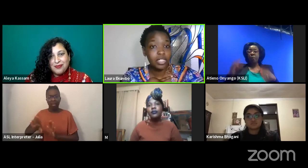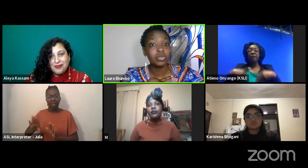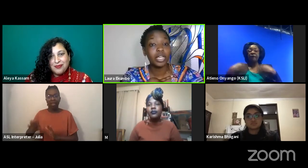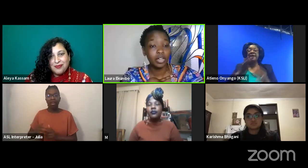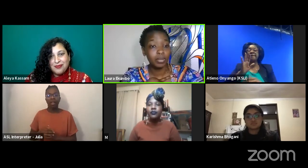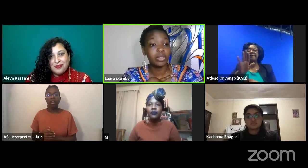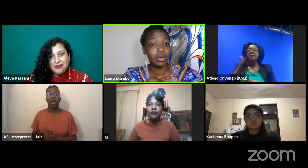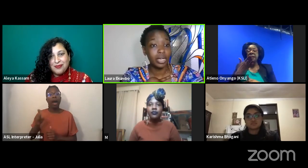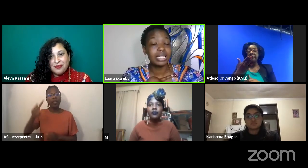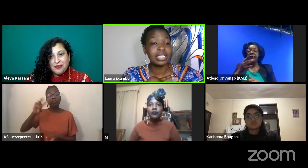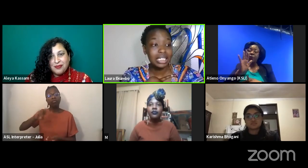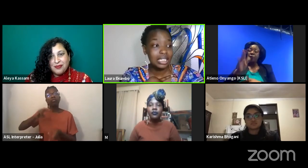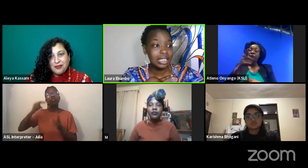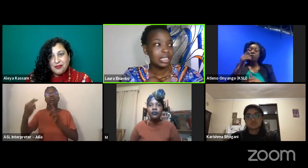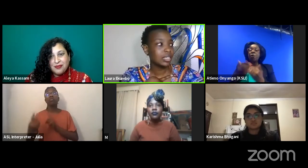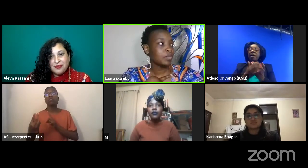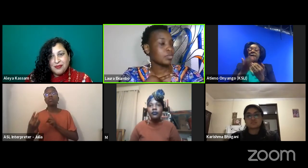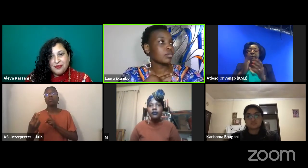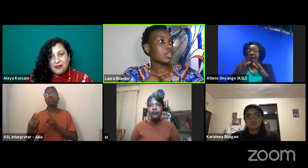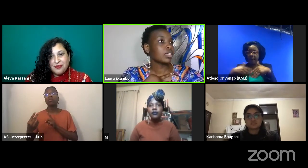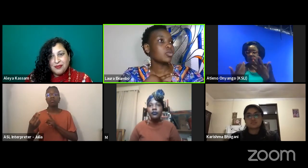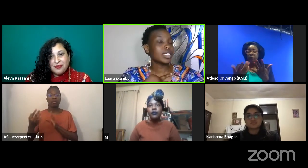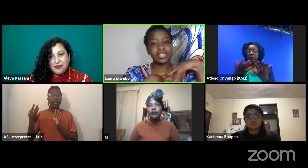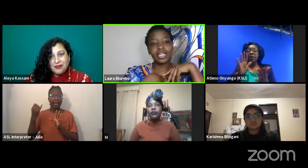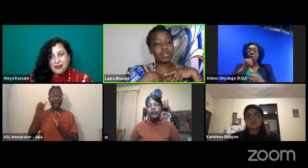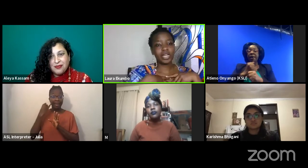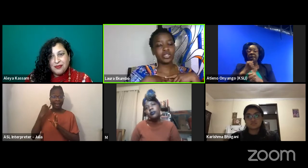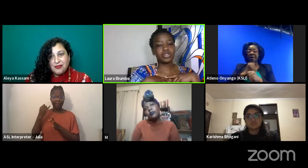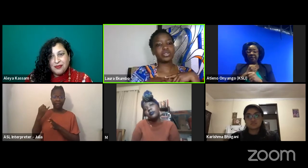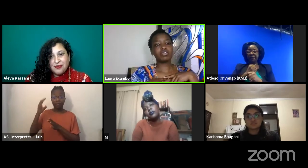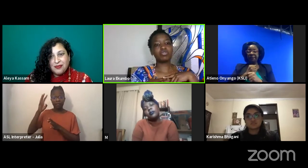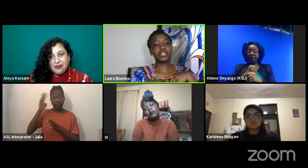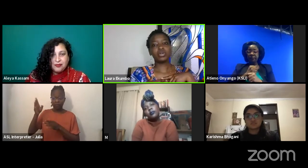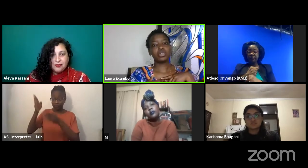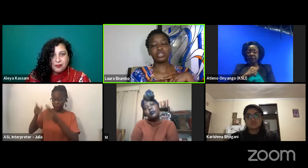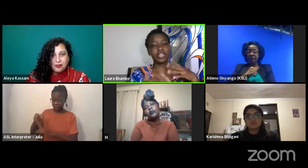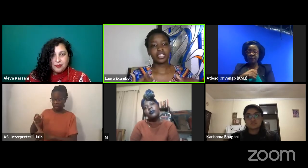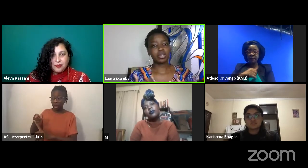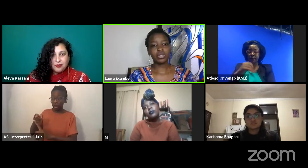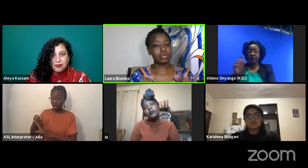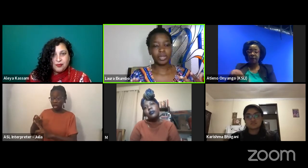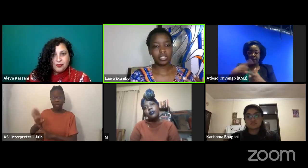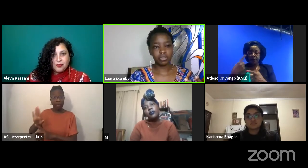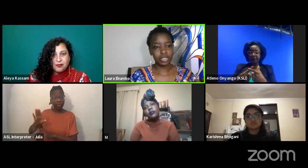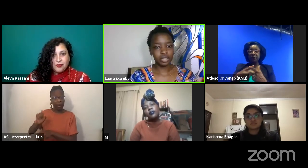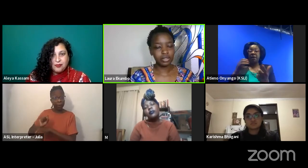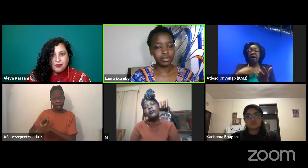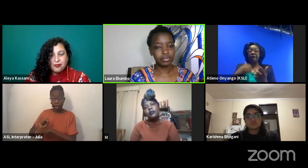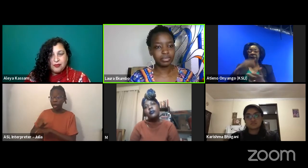and you care about that work succeeding, you extend that compassion to yourself. When you're reflecting on your own piece of work.